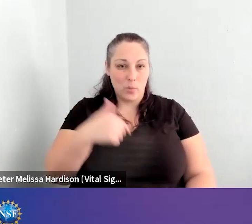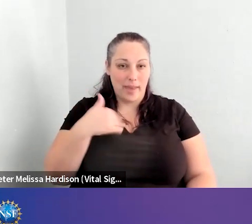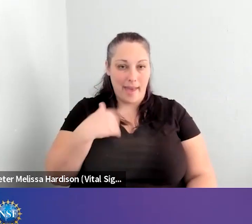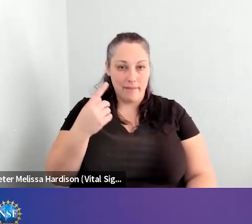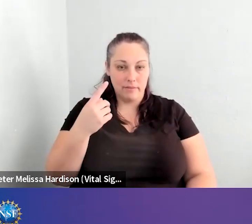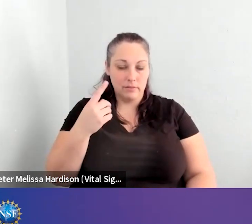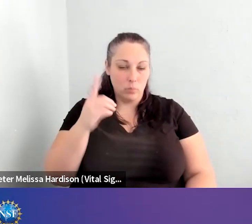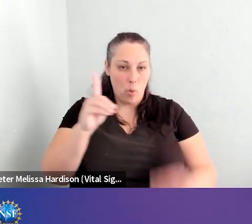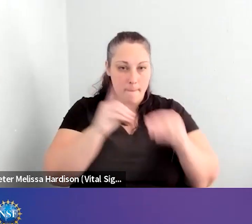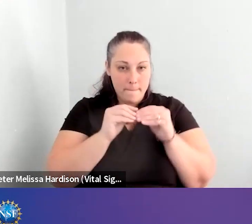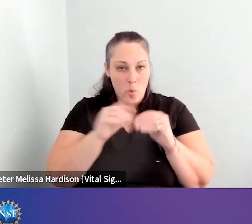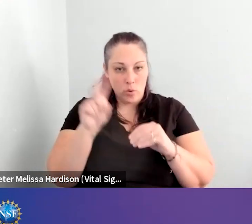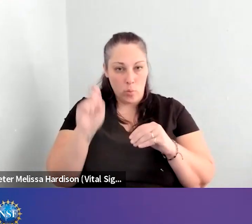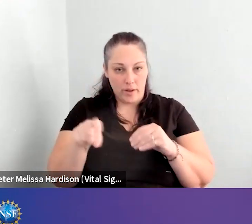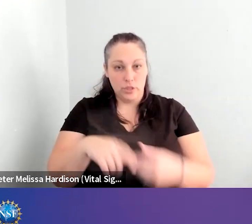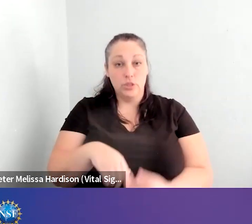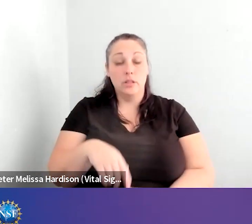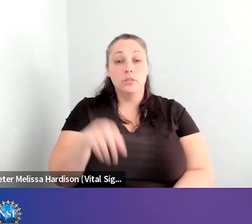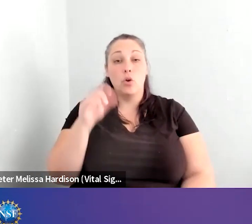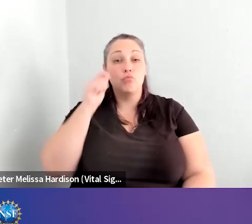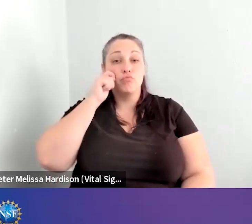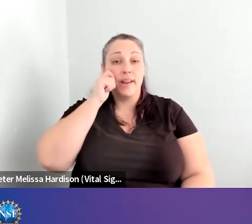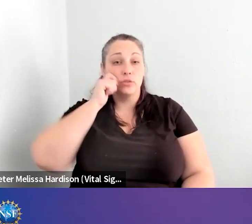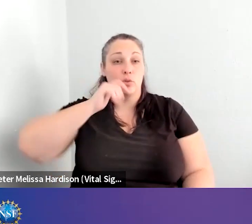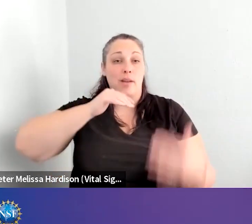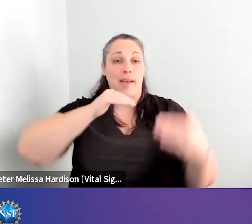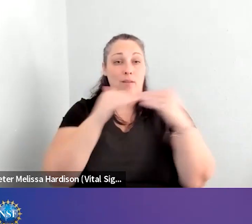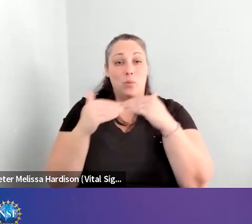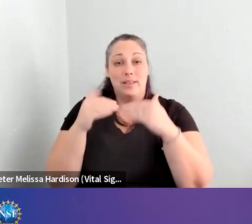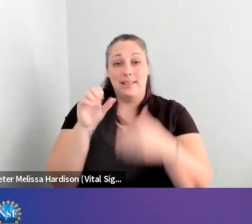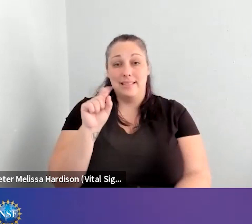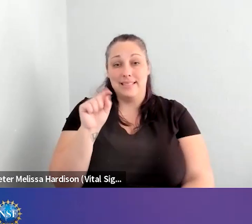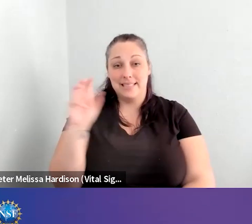So the Racial Equity in STEM Education solicitation says